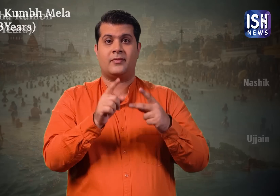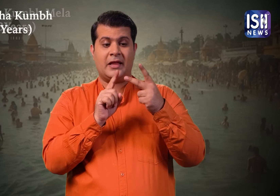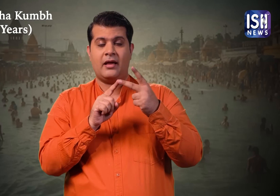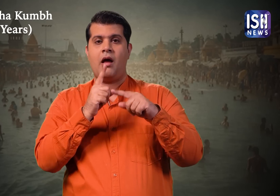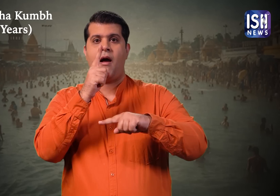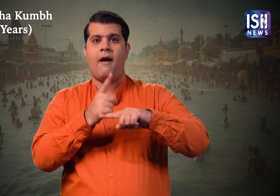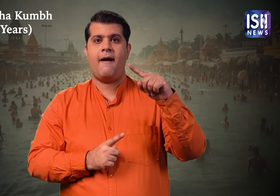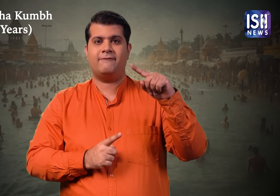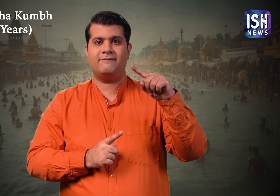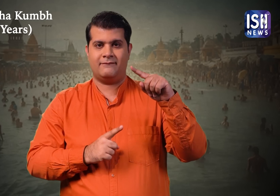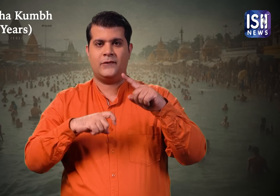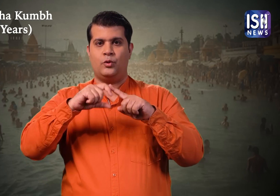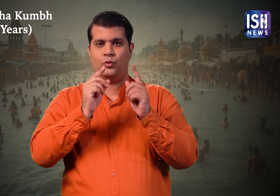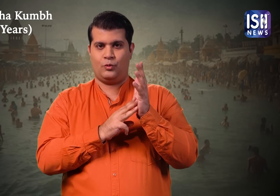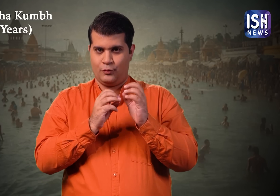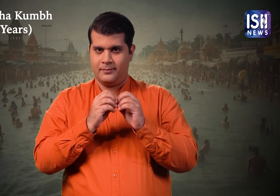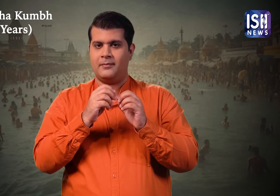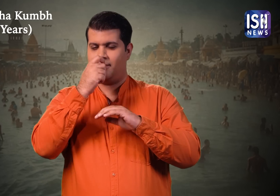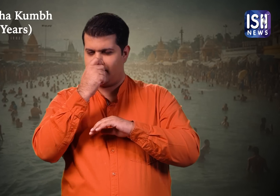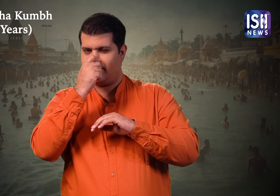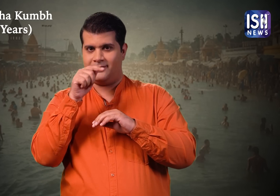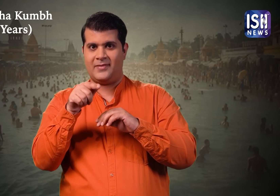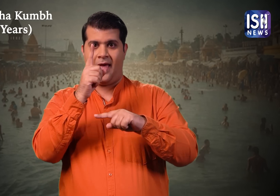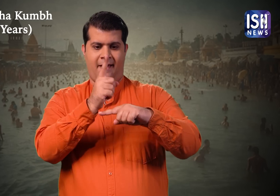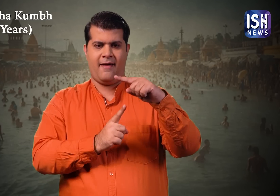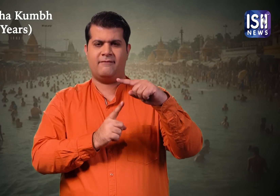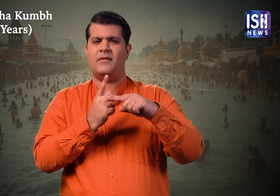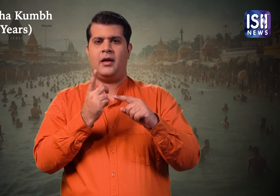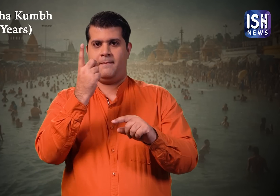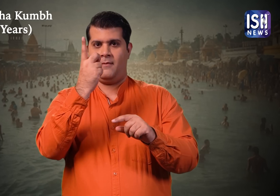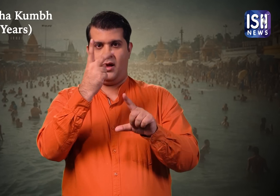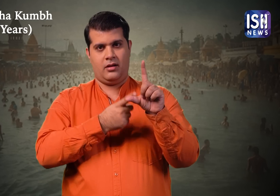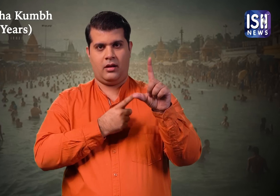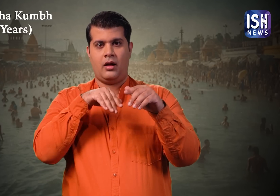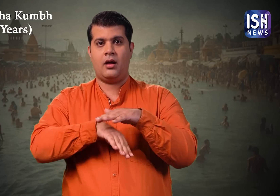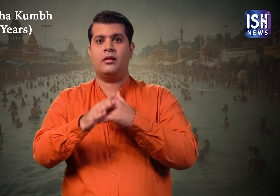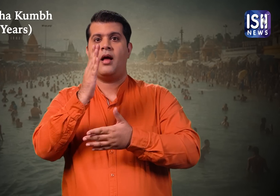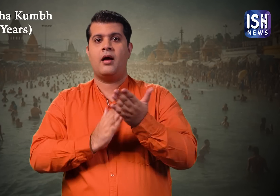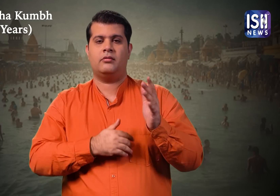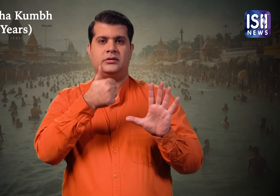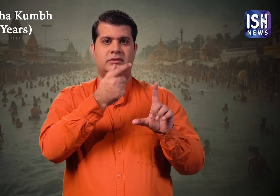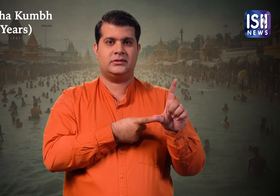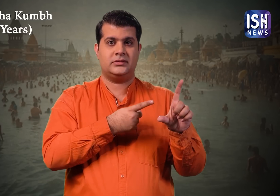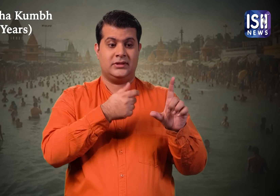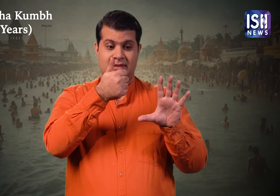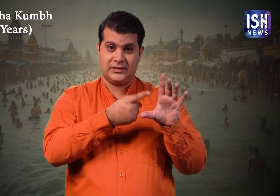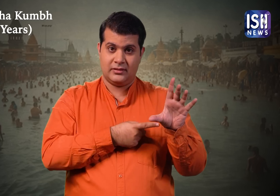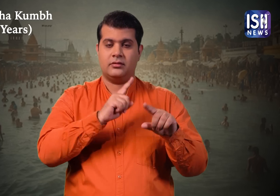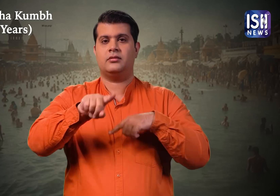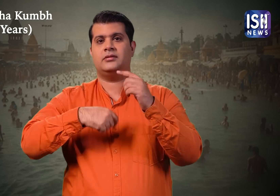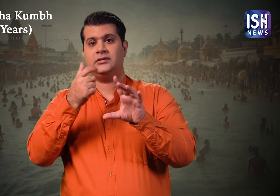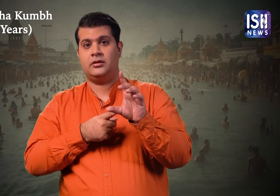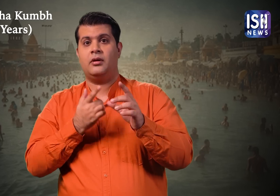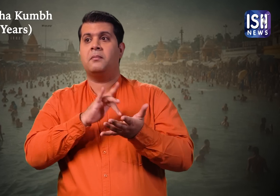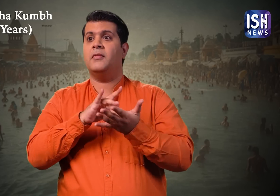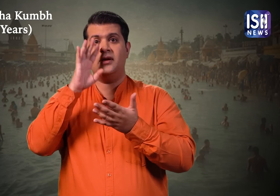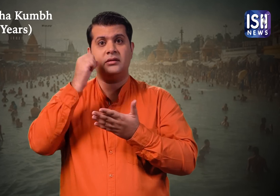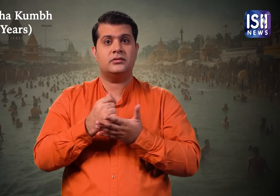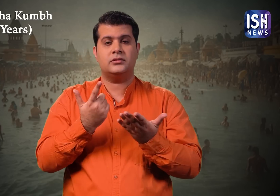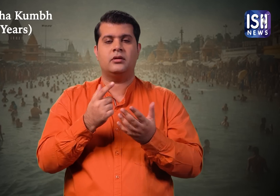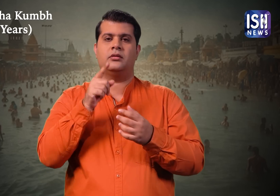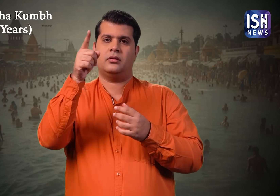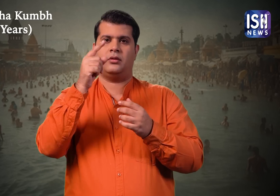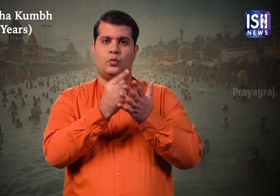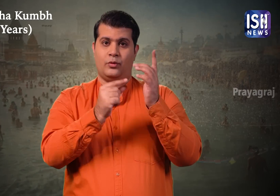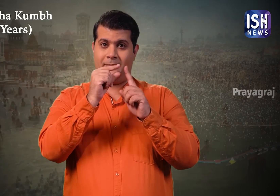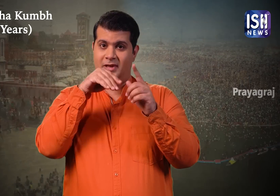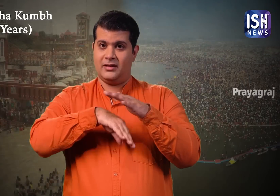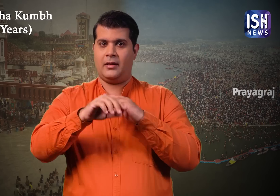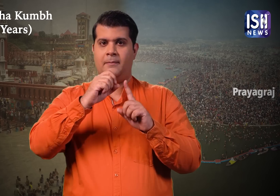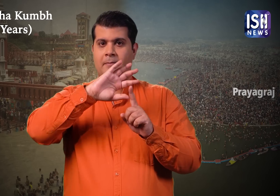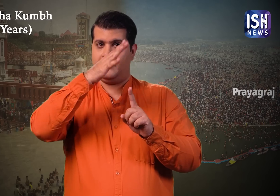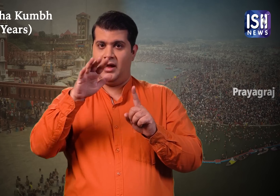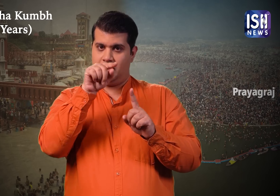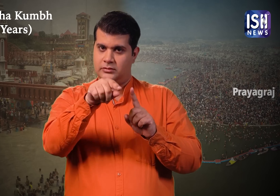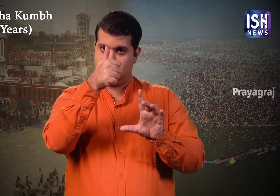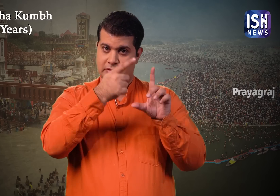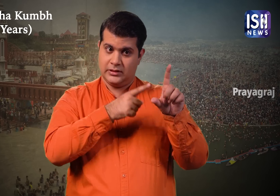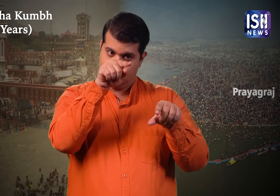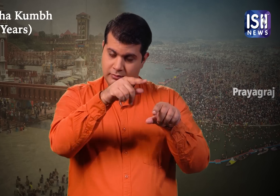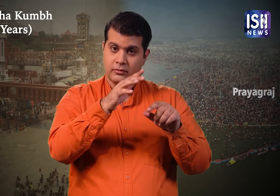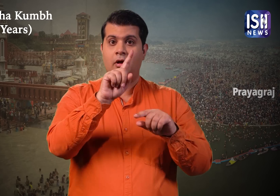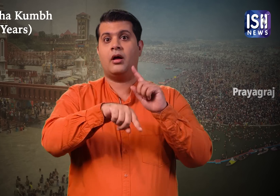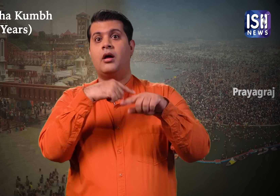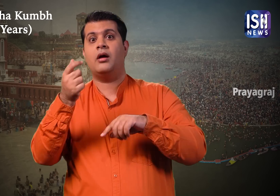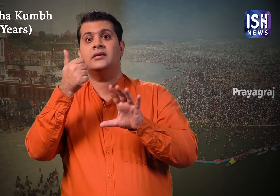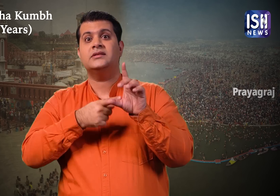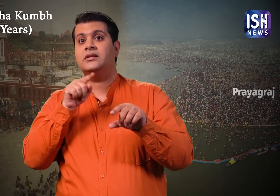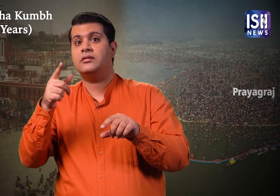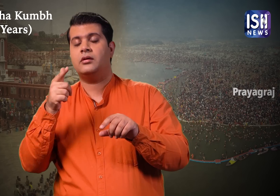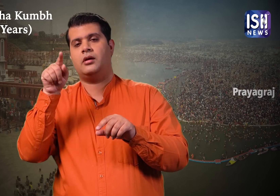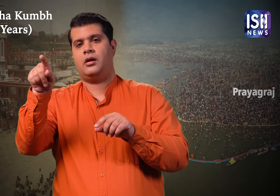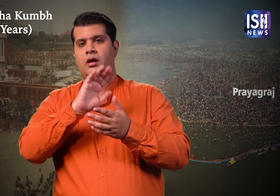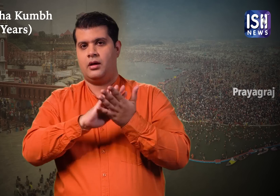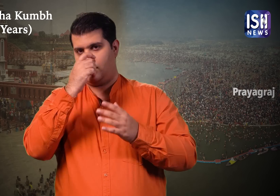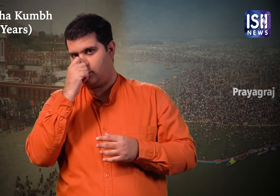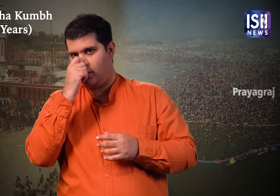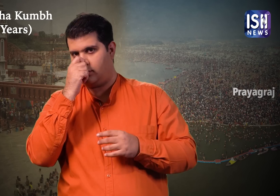2. Ardh Kumbh Mela: This is considered half of the Kumbh cycle (12 years) and takes place every 6 years, but only in Prayagraj and Haridwar.